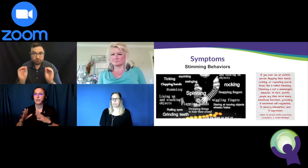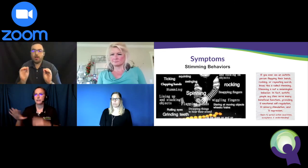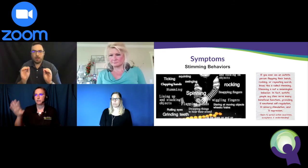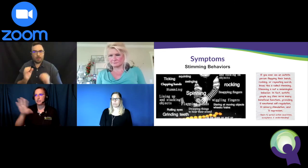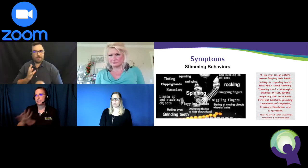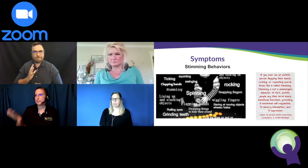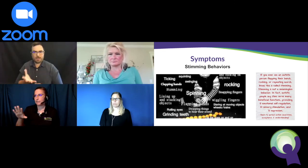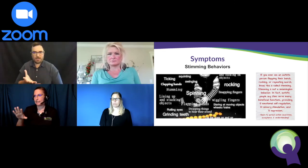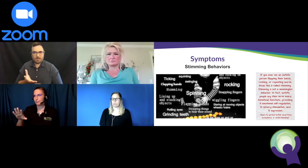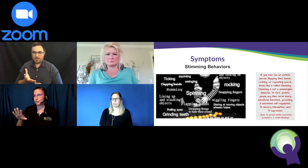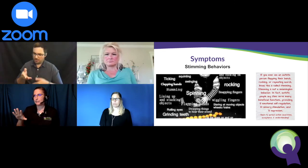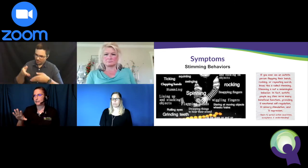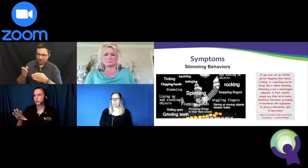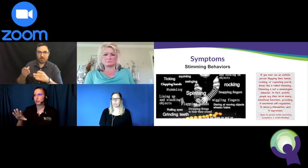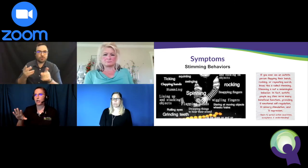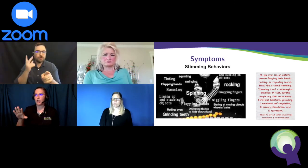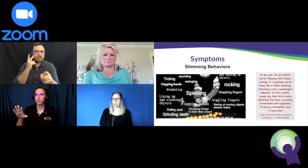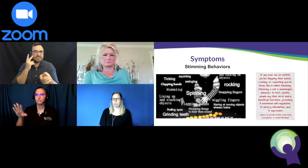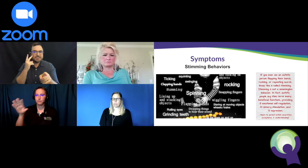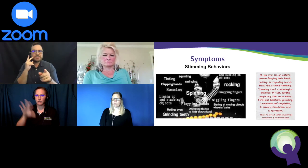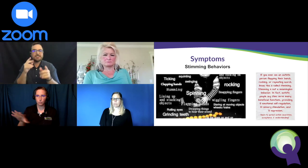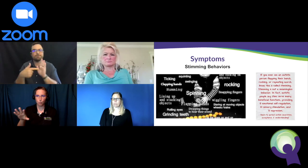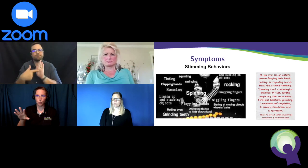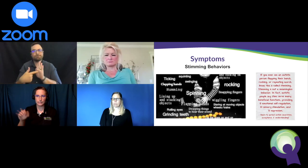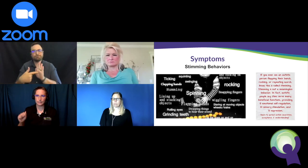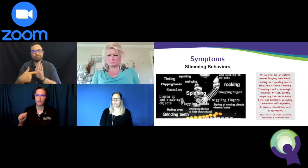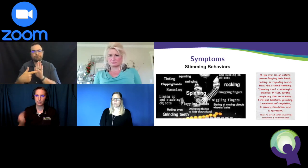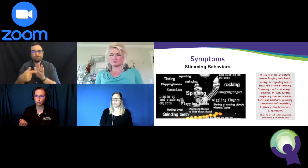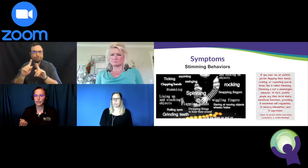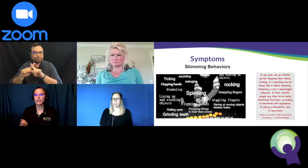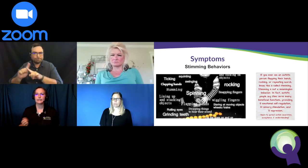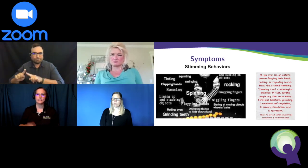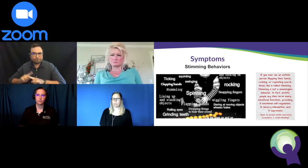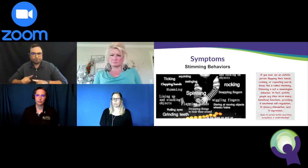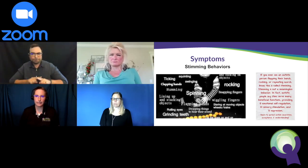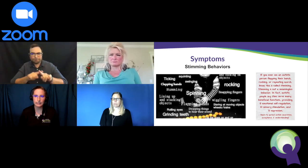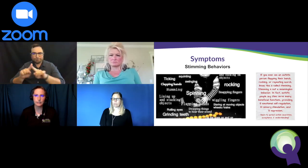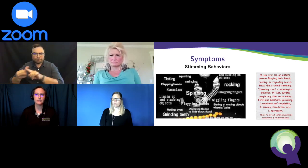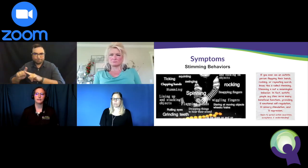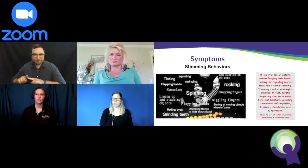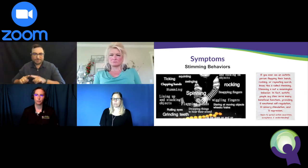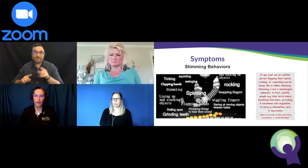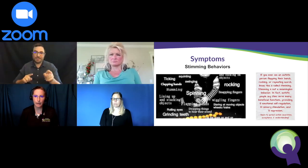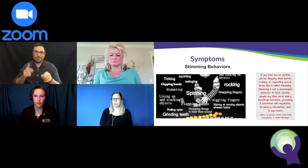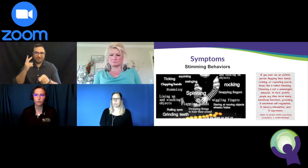And you can see some examples here of what stimming may look like and these are the kids that you see that are the